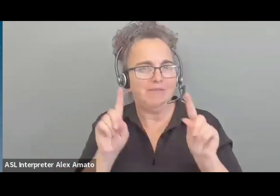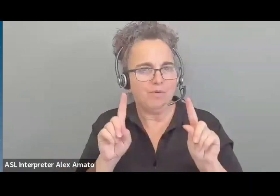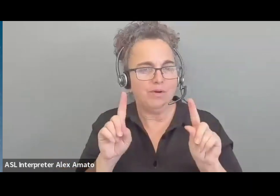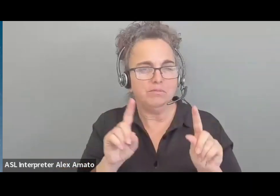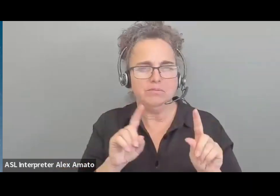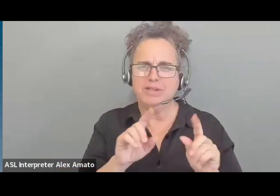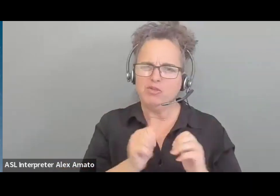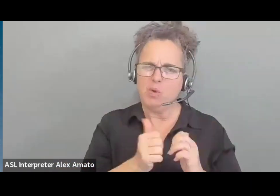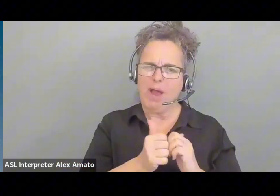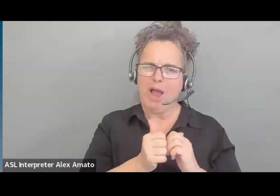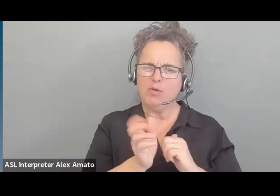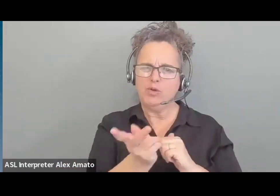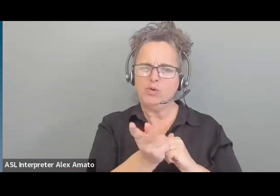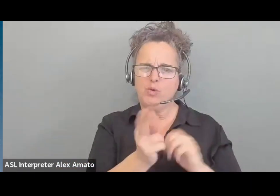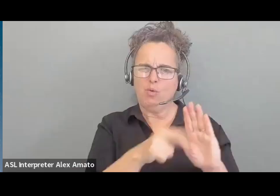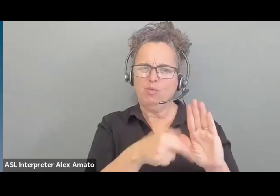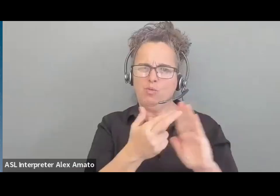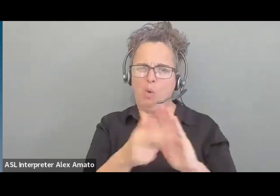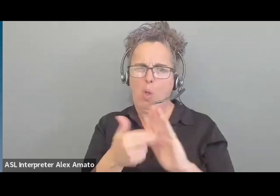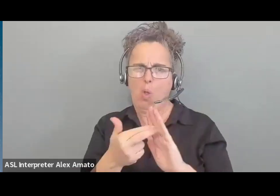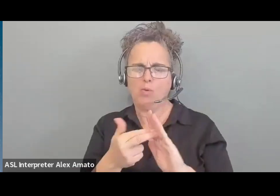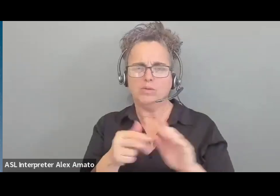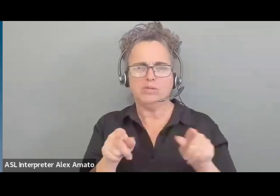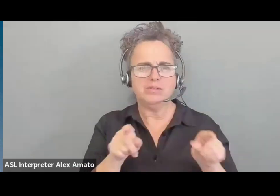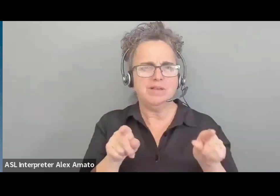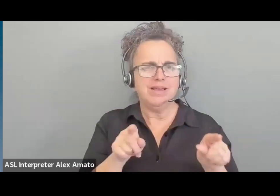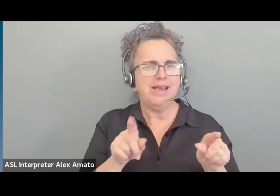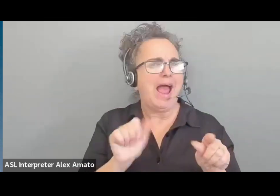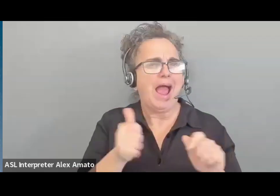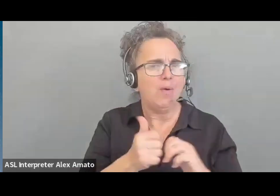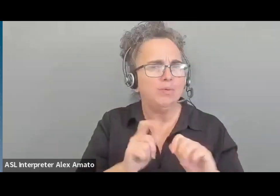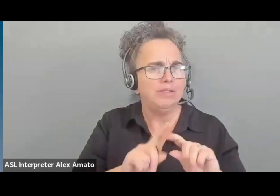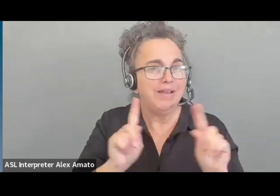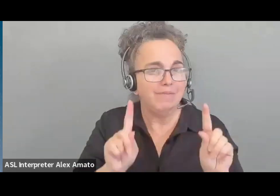and where do you see your work overlapping when it comes to accessibility?